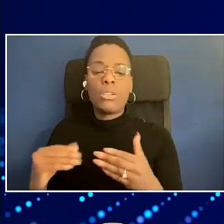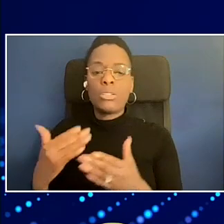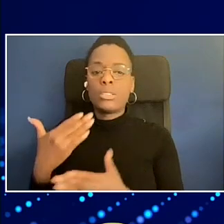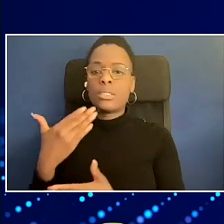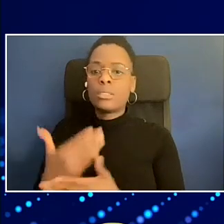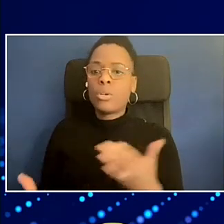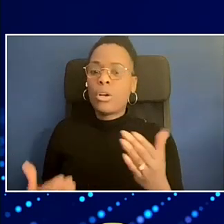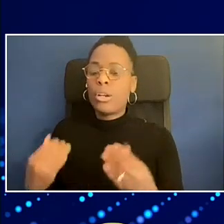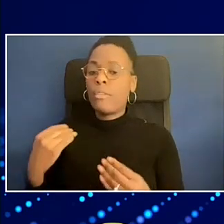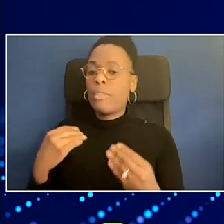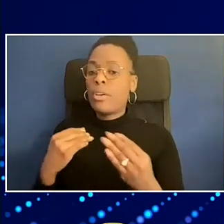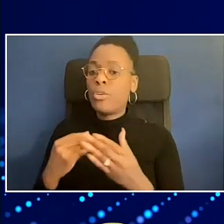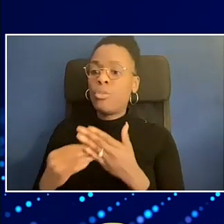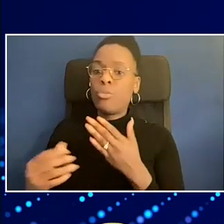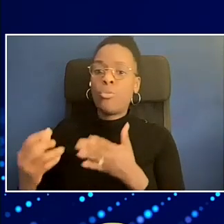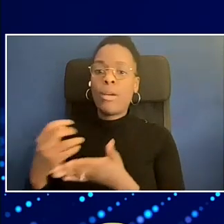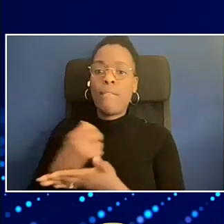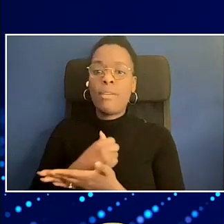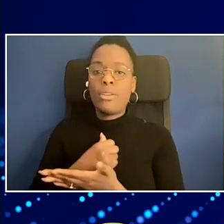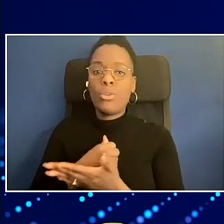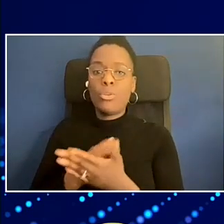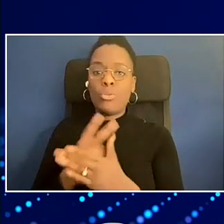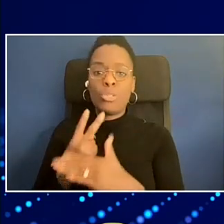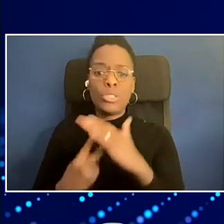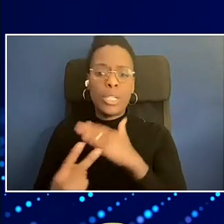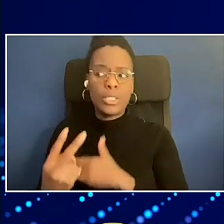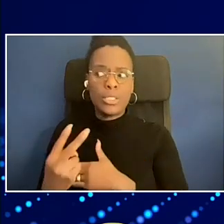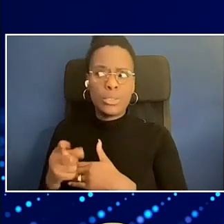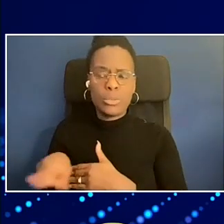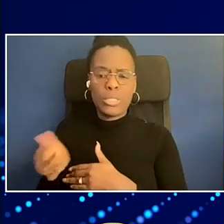projection. So what are they going to do? They're just going to increase future